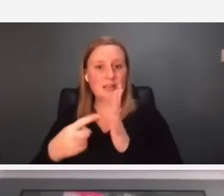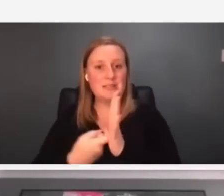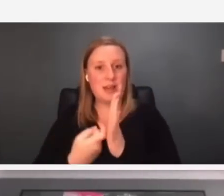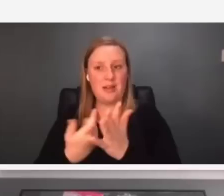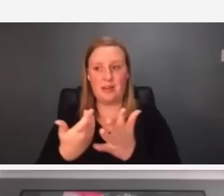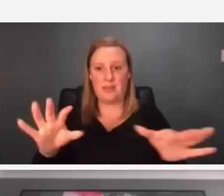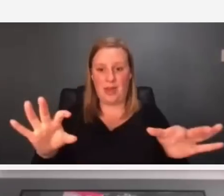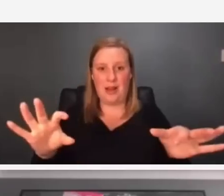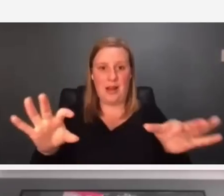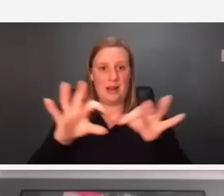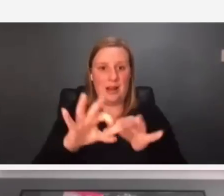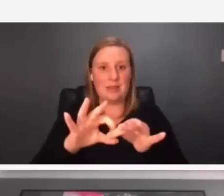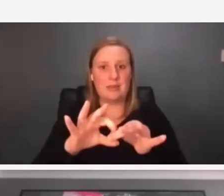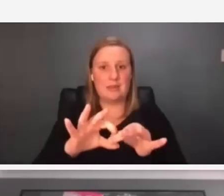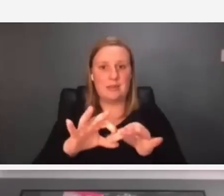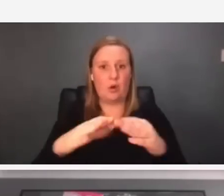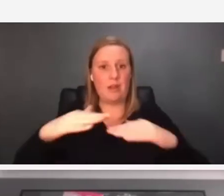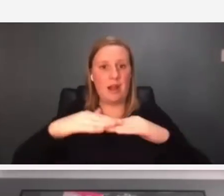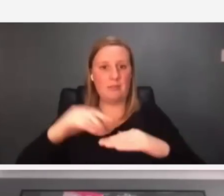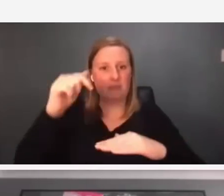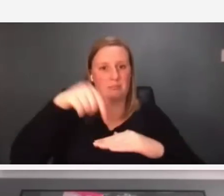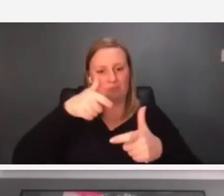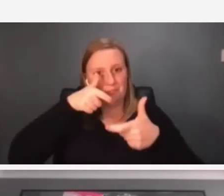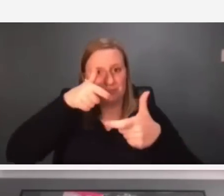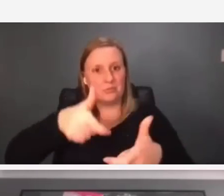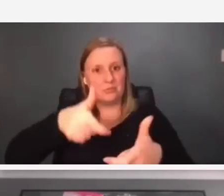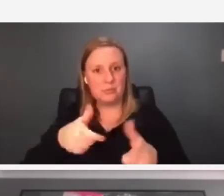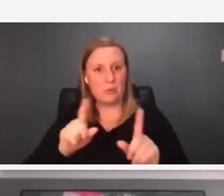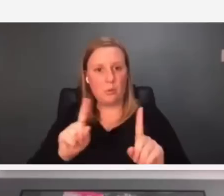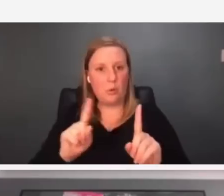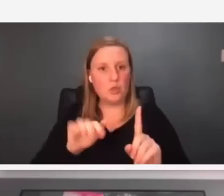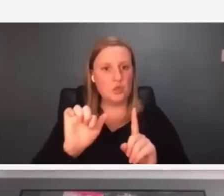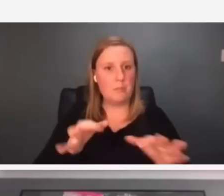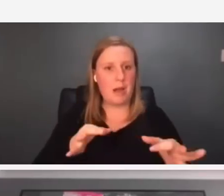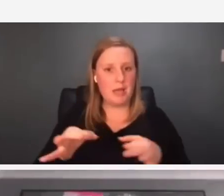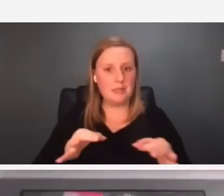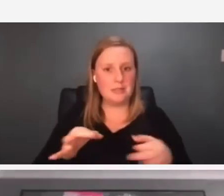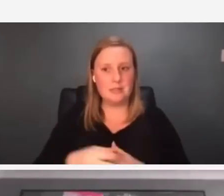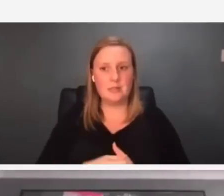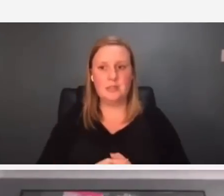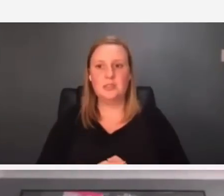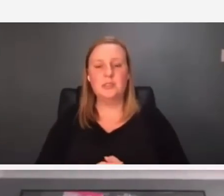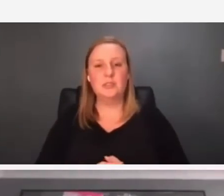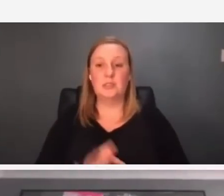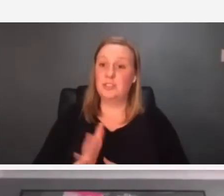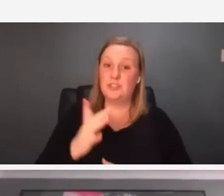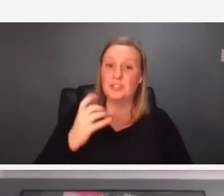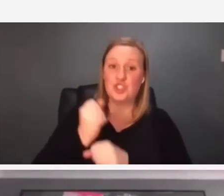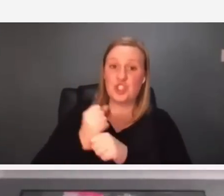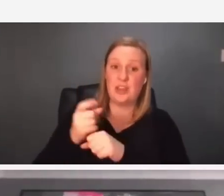So Gillian you might like to start that but I'd be delighted to hear if you have an answer for the primary and tertiary health sectors. But after you get to the end of your answer then